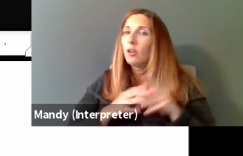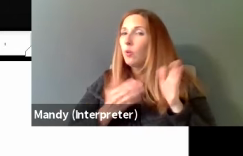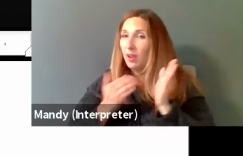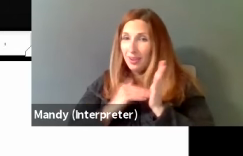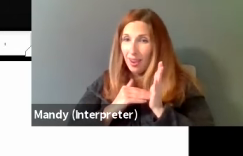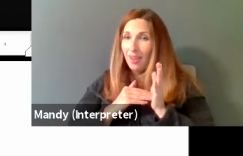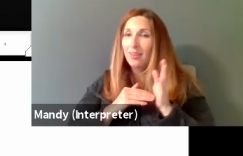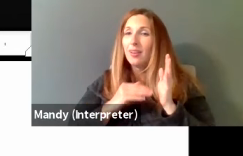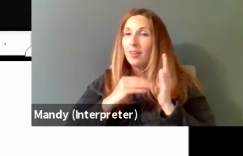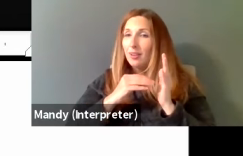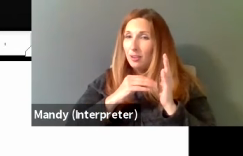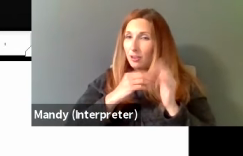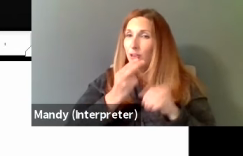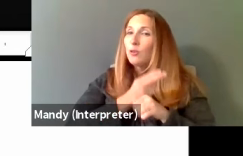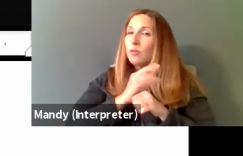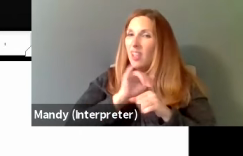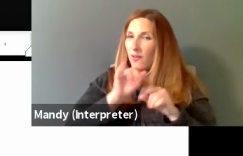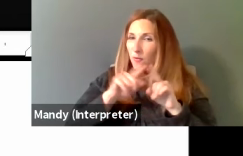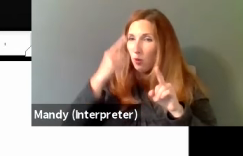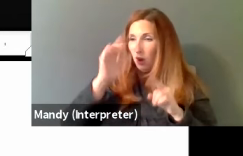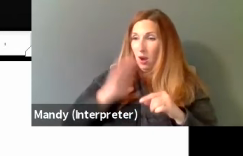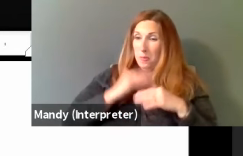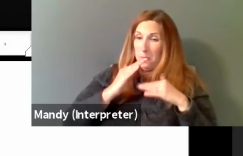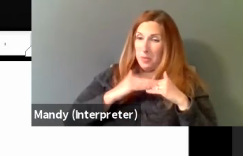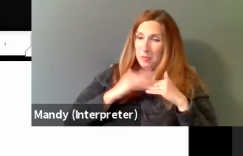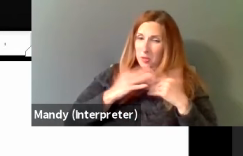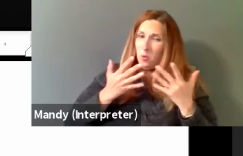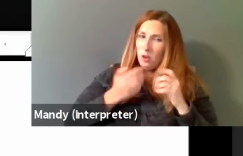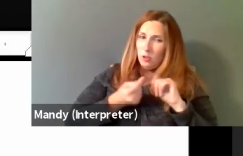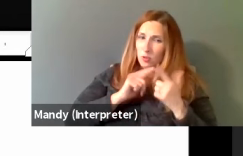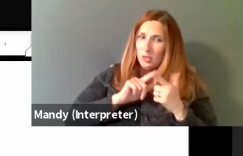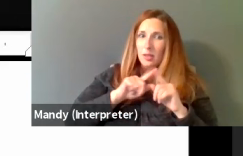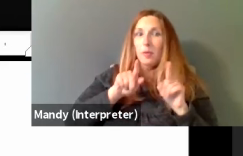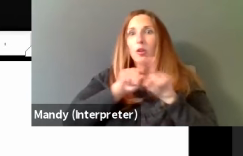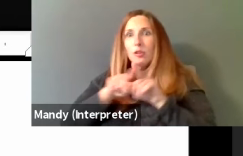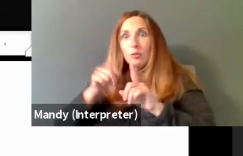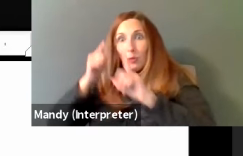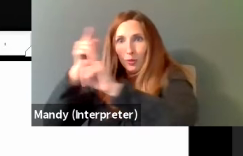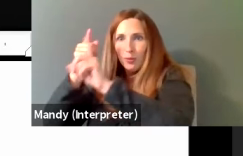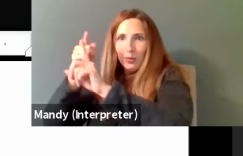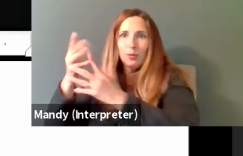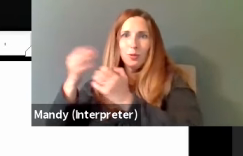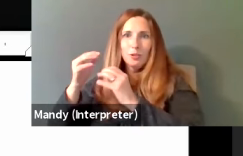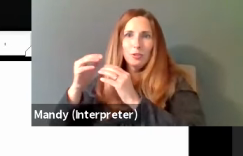that you want to translate, but then your wishlist as well. I did say to consider inclusion of braille,